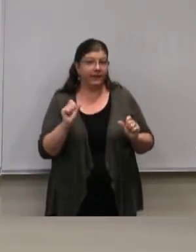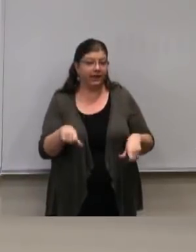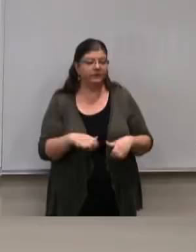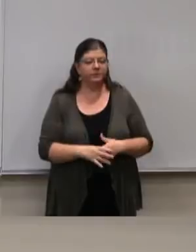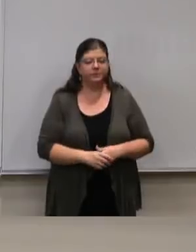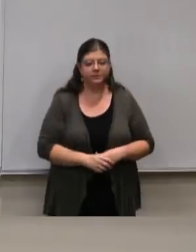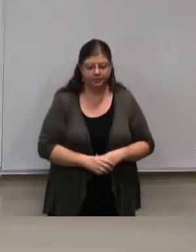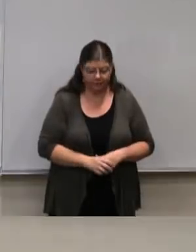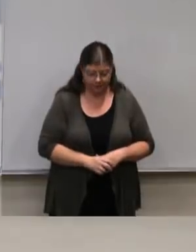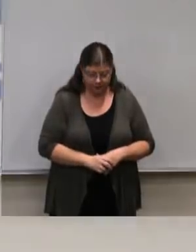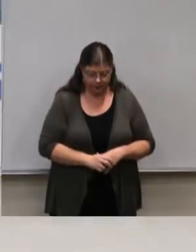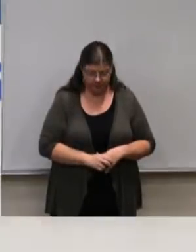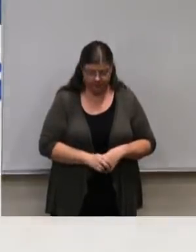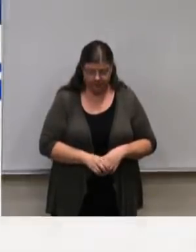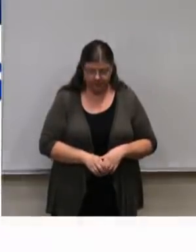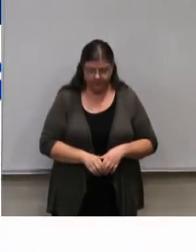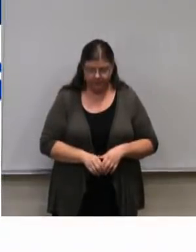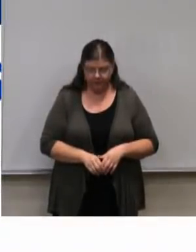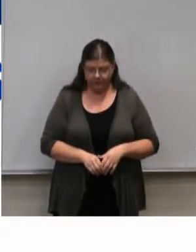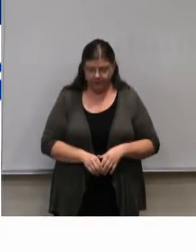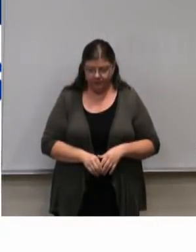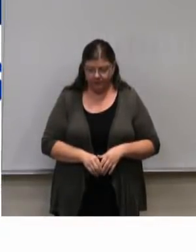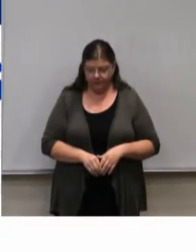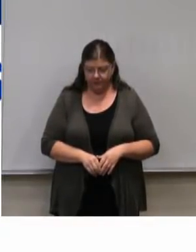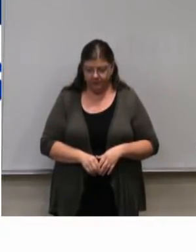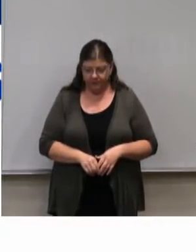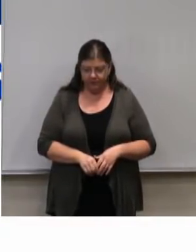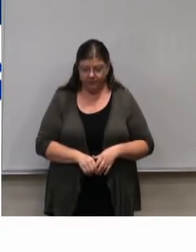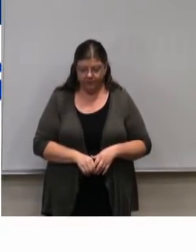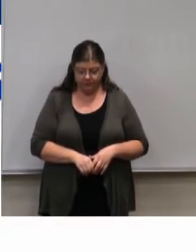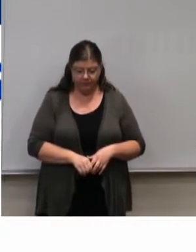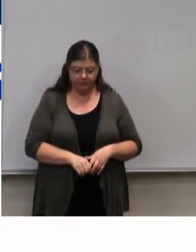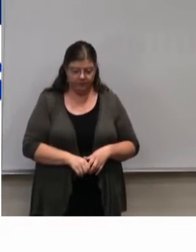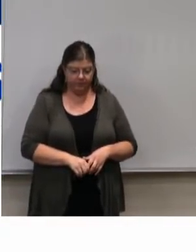So, so our next steps ?